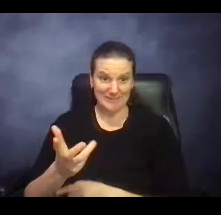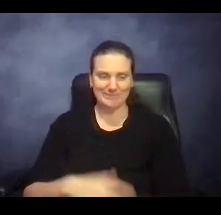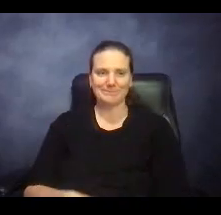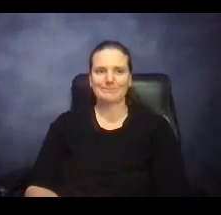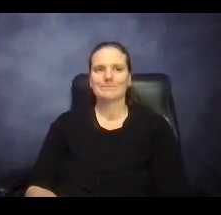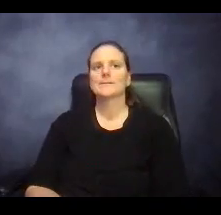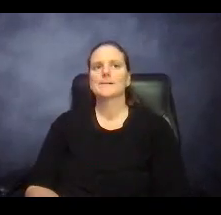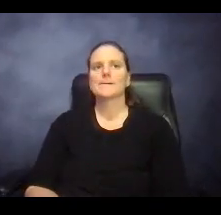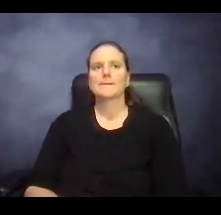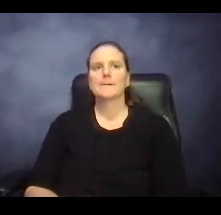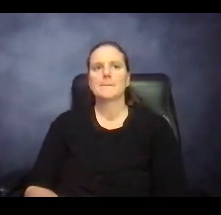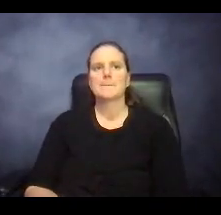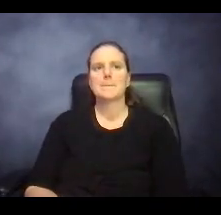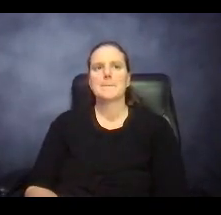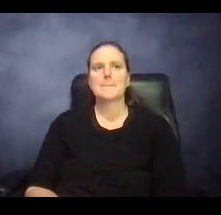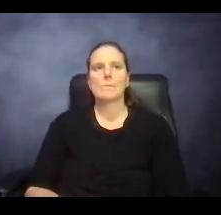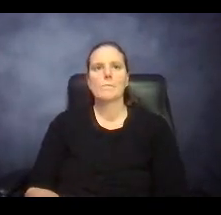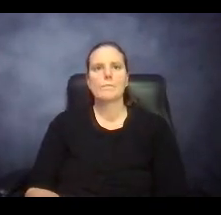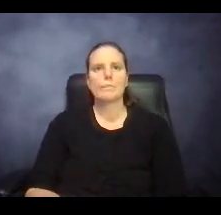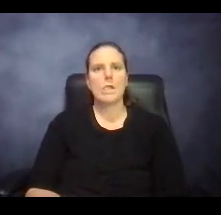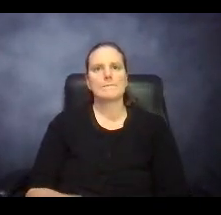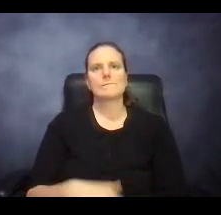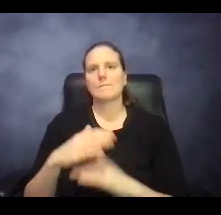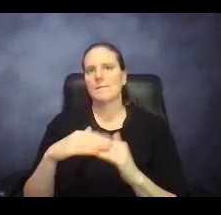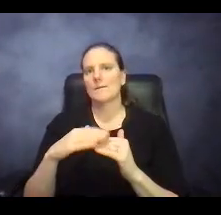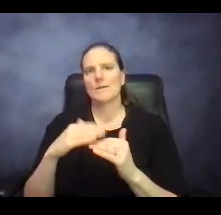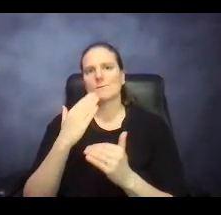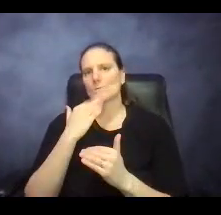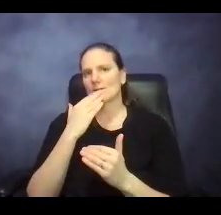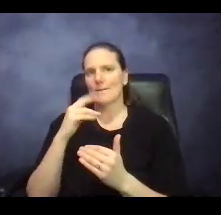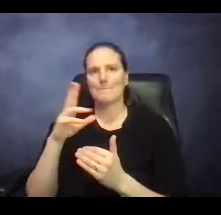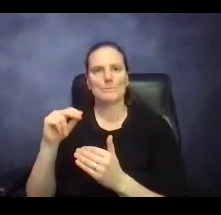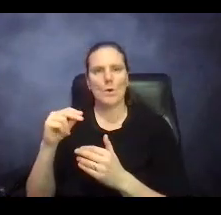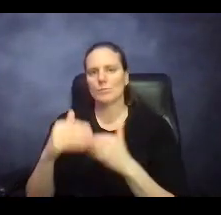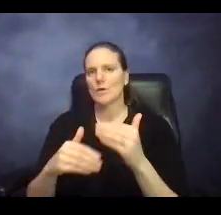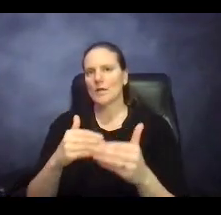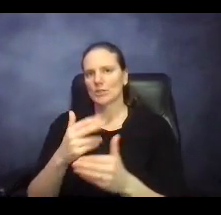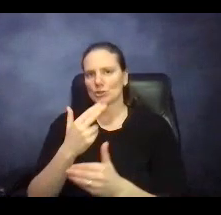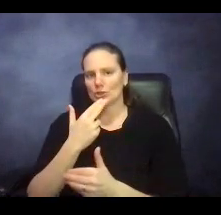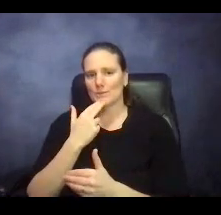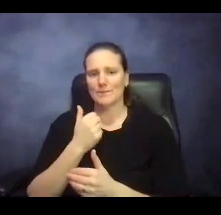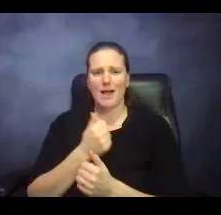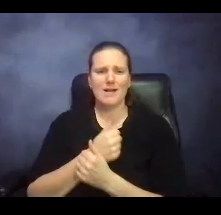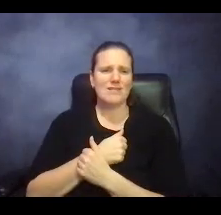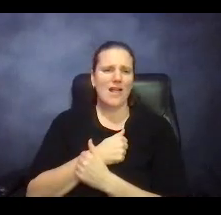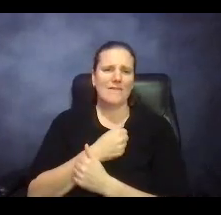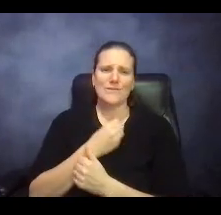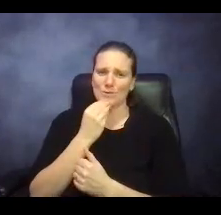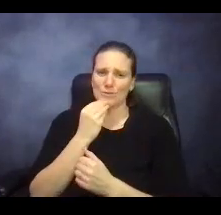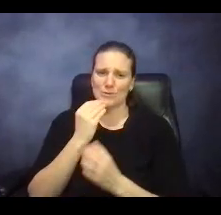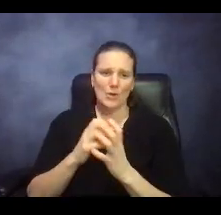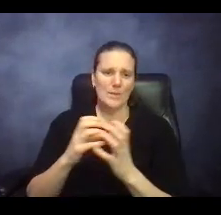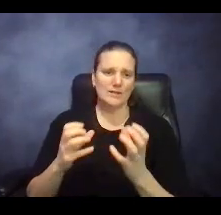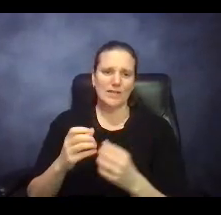Okay. And the minimize sweets and no processed sugar. So I, I love food so much, so I'm not gonna ever say to anyone like, don't ever have sweets